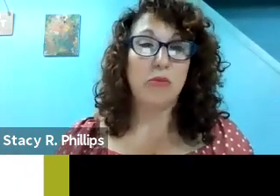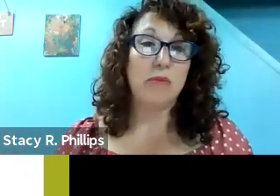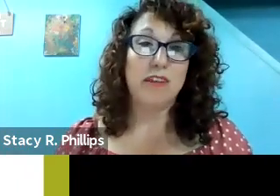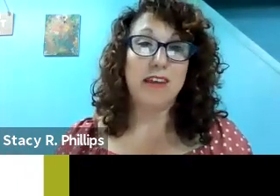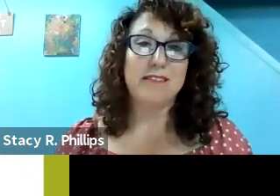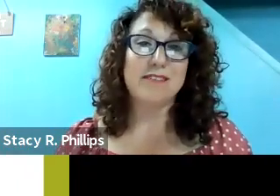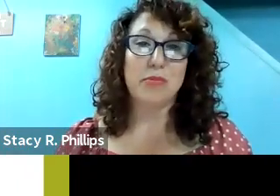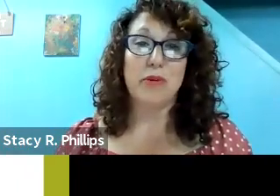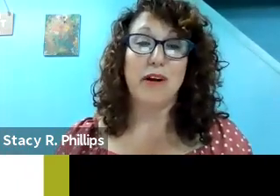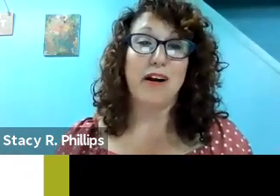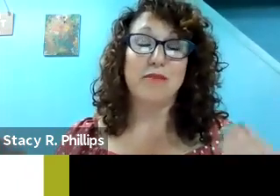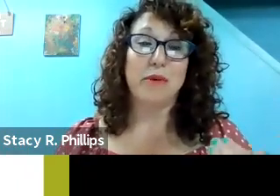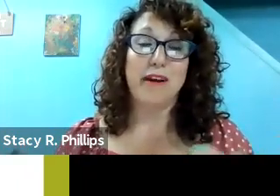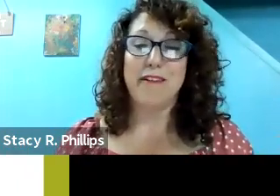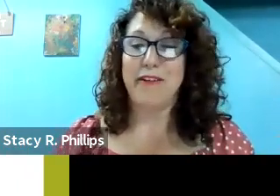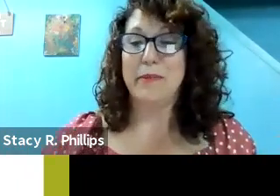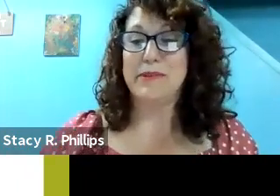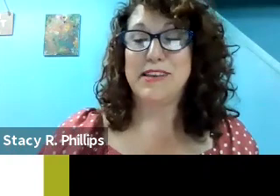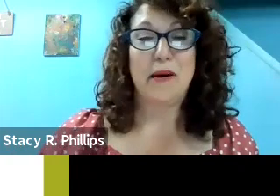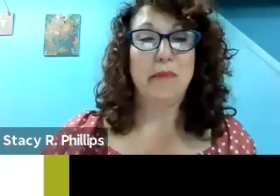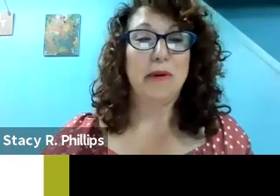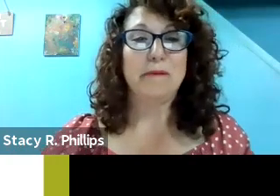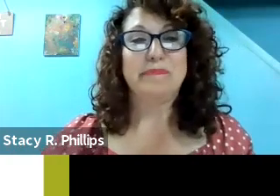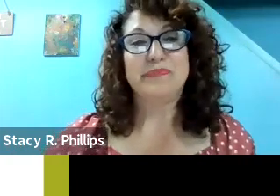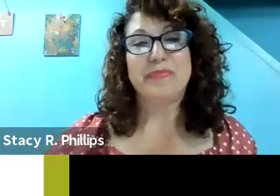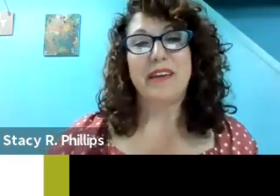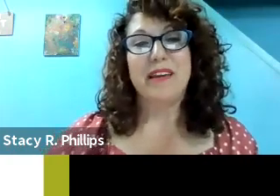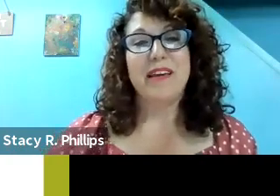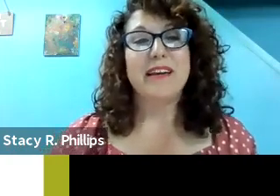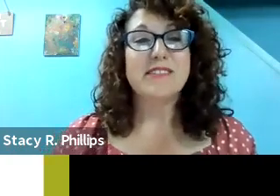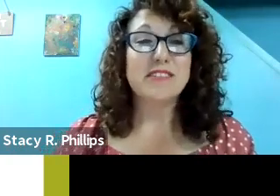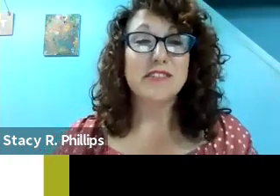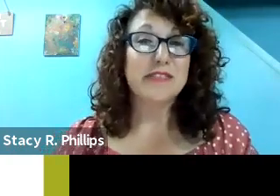that you need support on we are available to help you. It's also